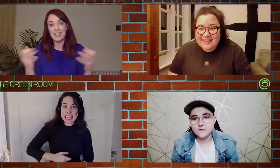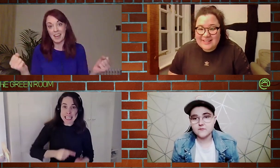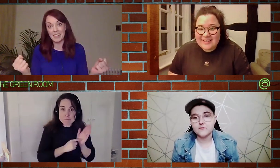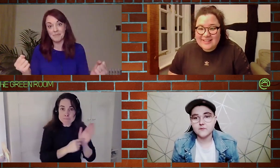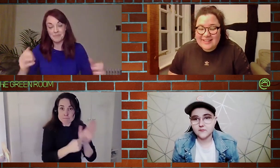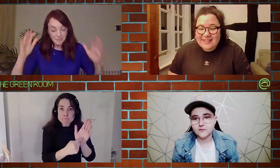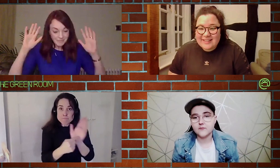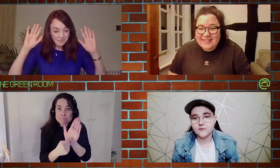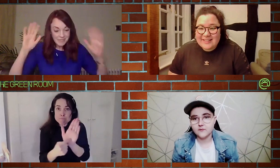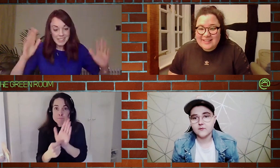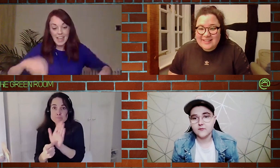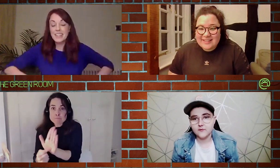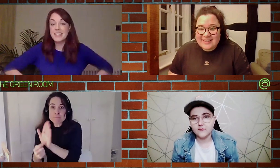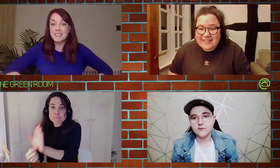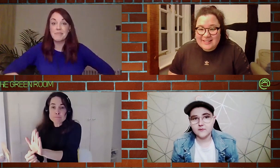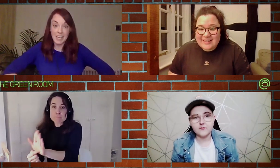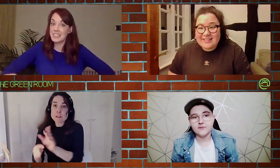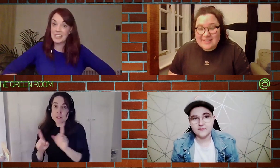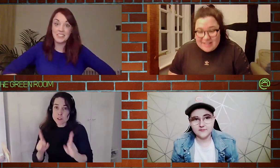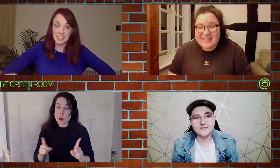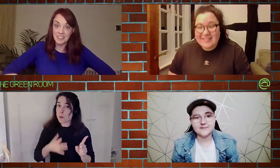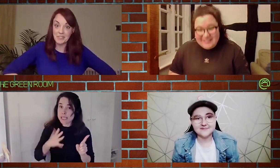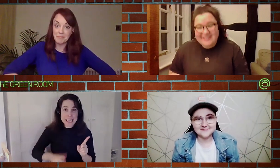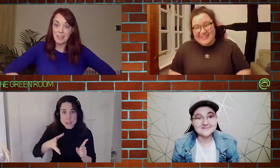then yes. Yes, yes, yes.